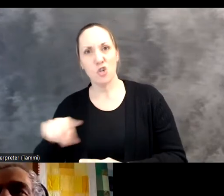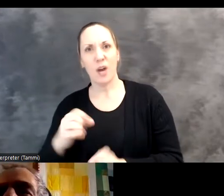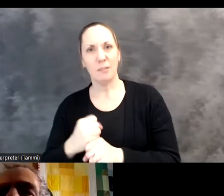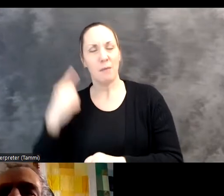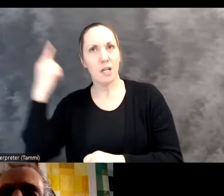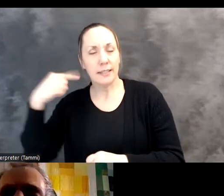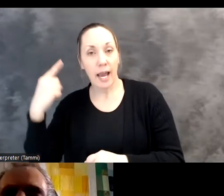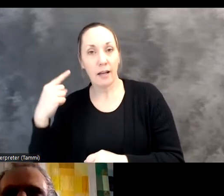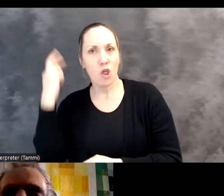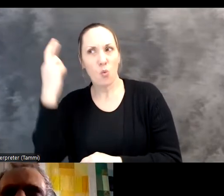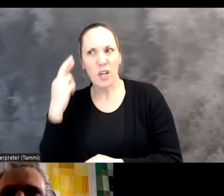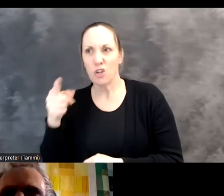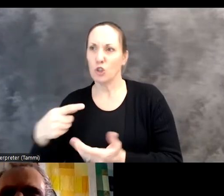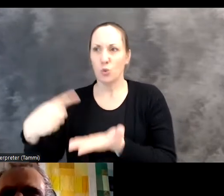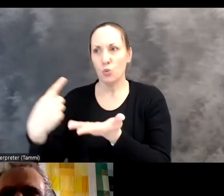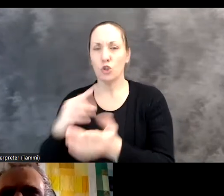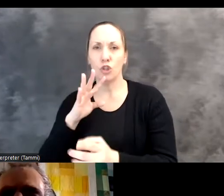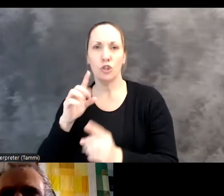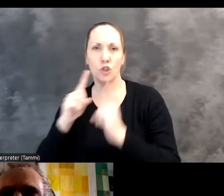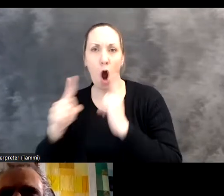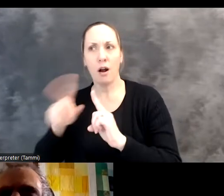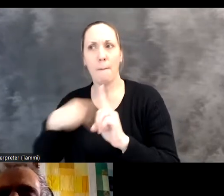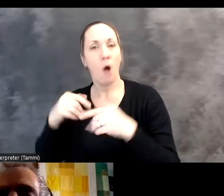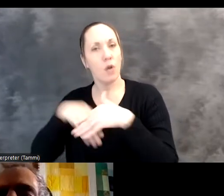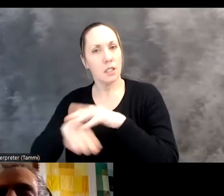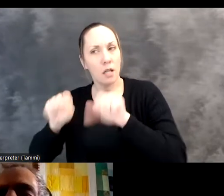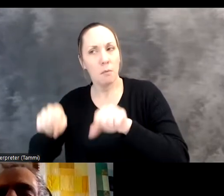s, he led a team of engineers was you guys, you